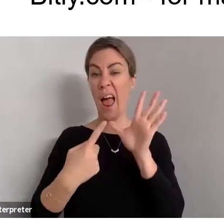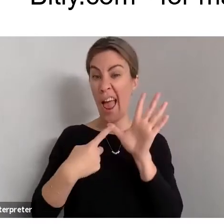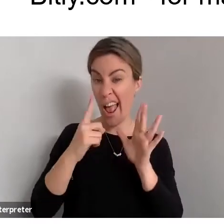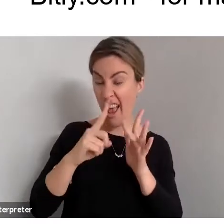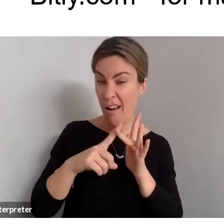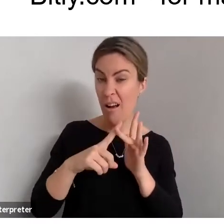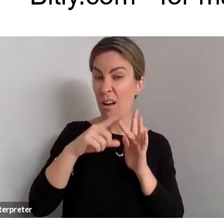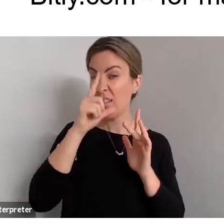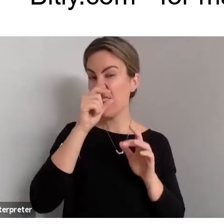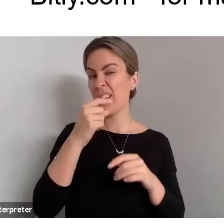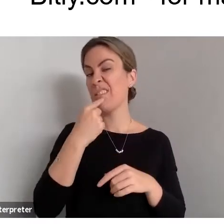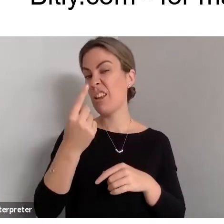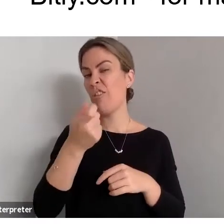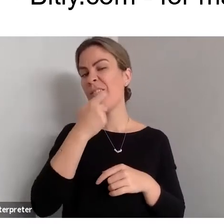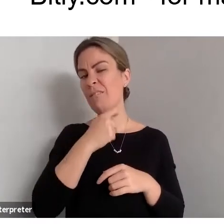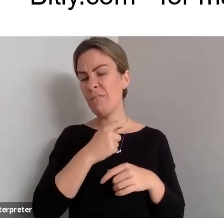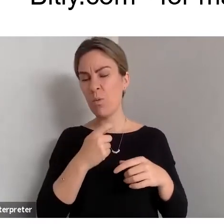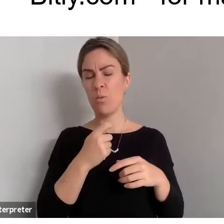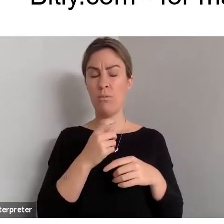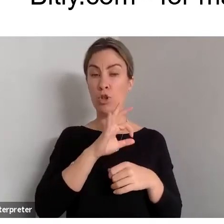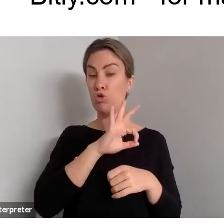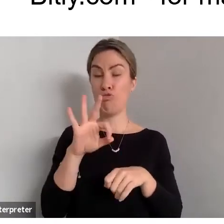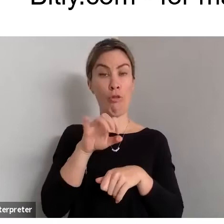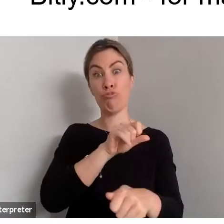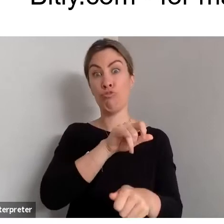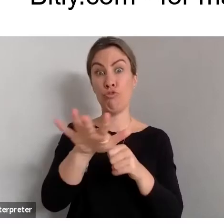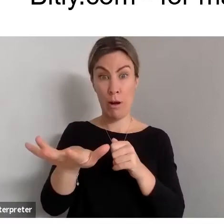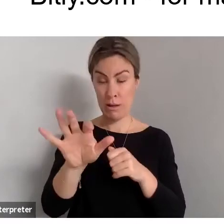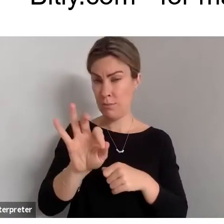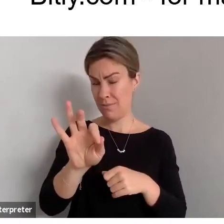It is not great, but it is there.